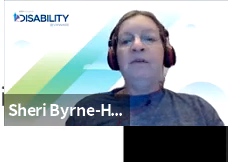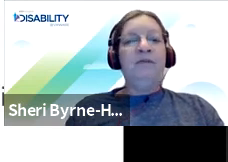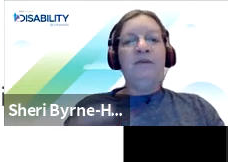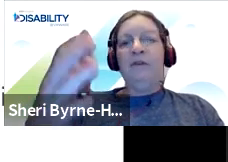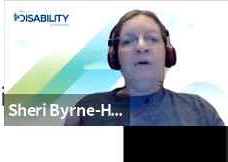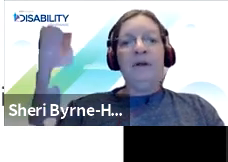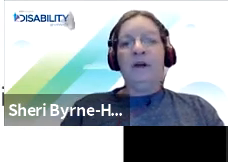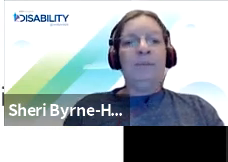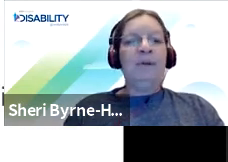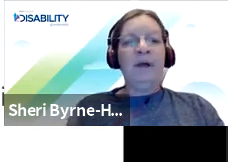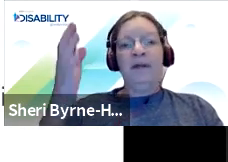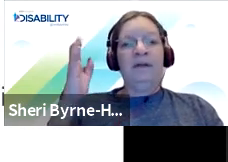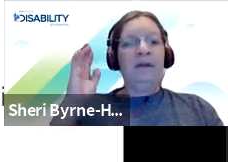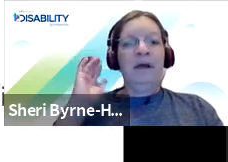The employment rate is 8%. So